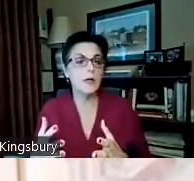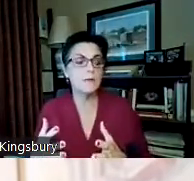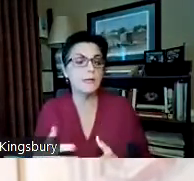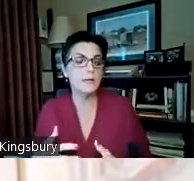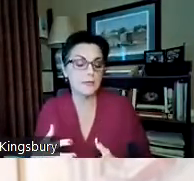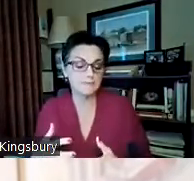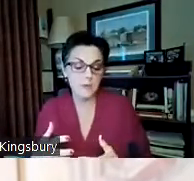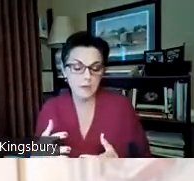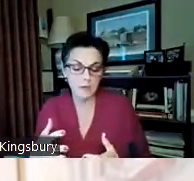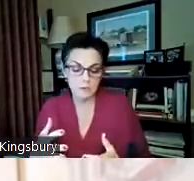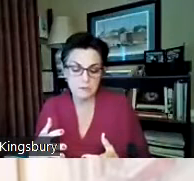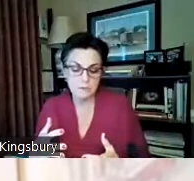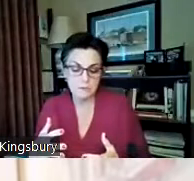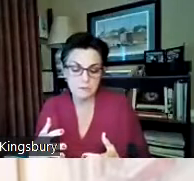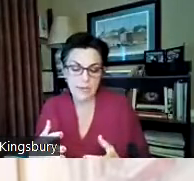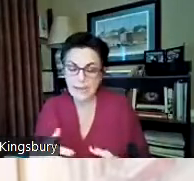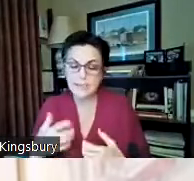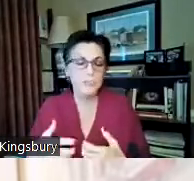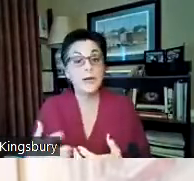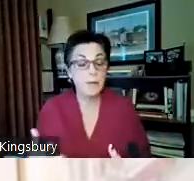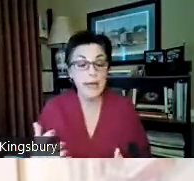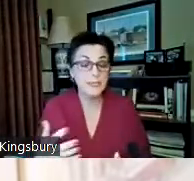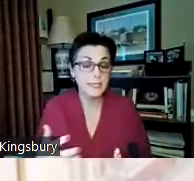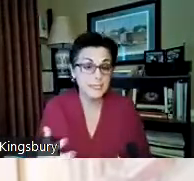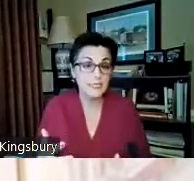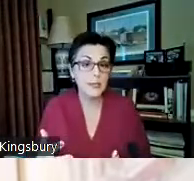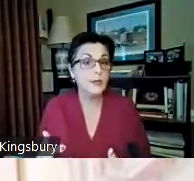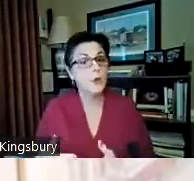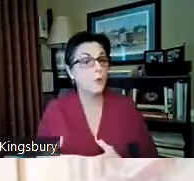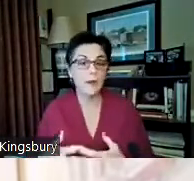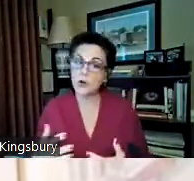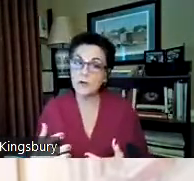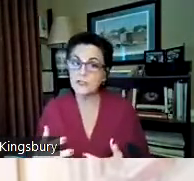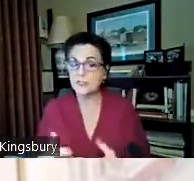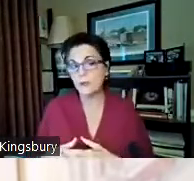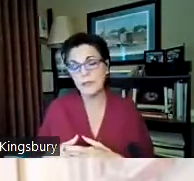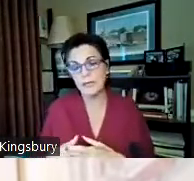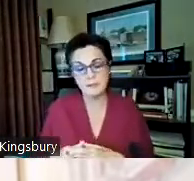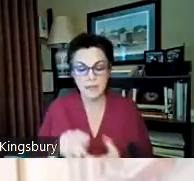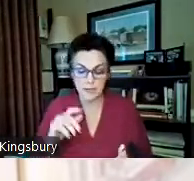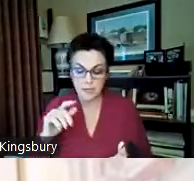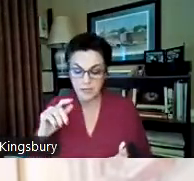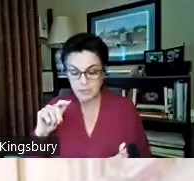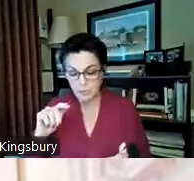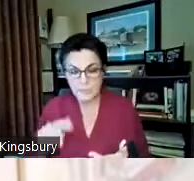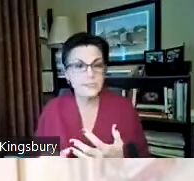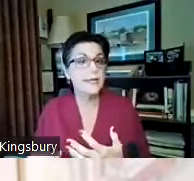being asked to do a capacity assessment, where the questions are things like, what's today's